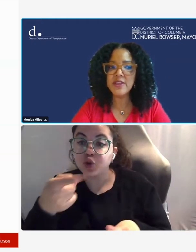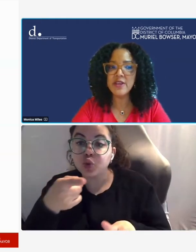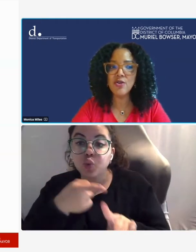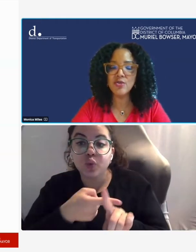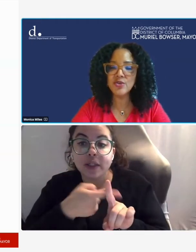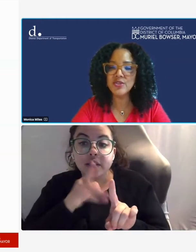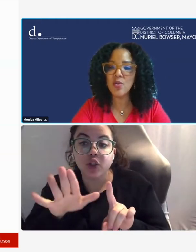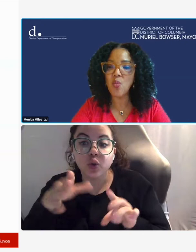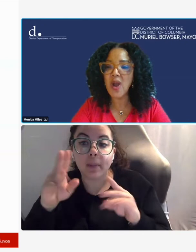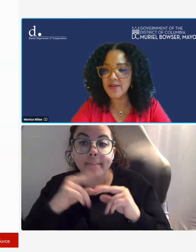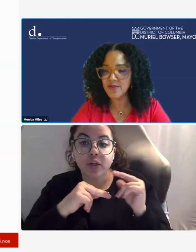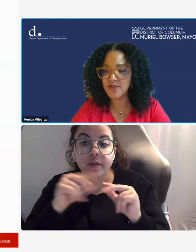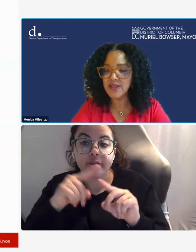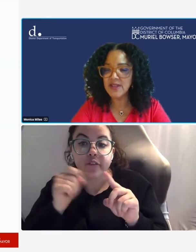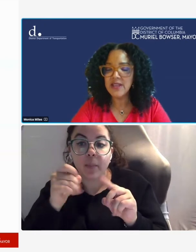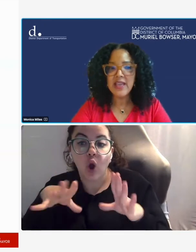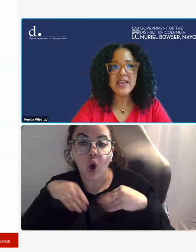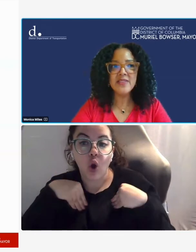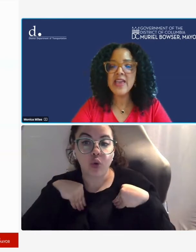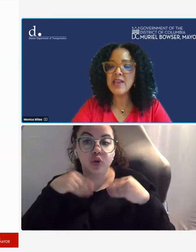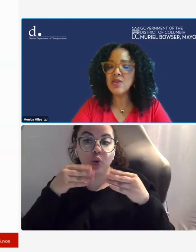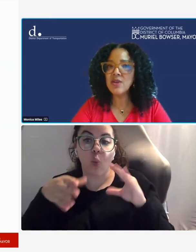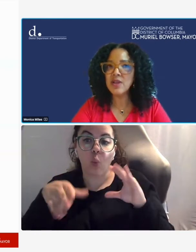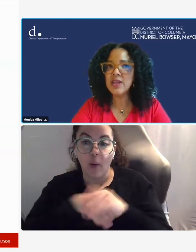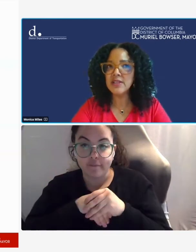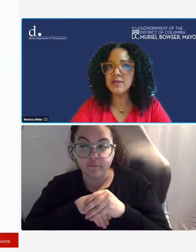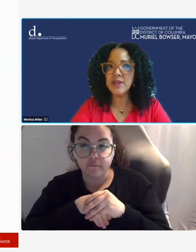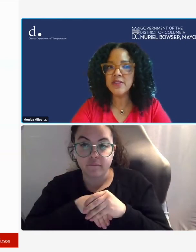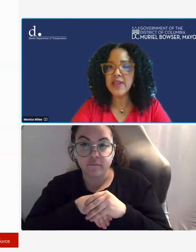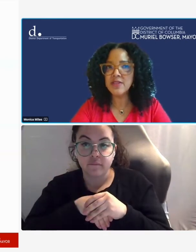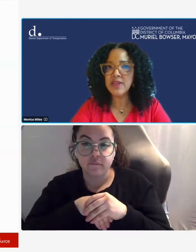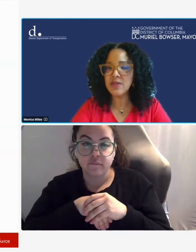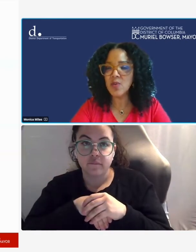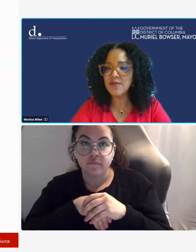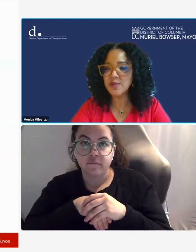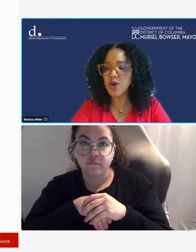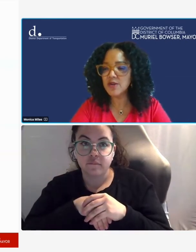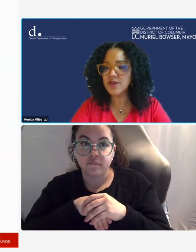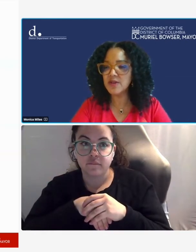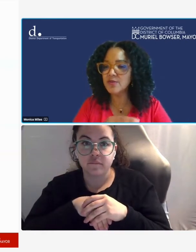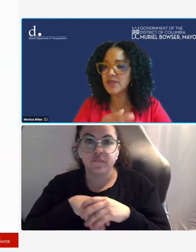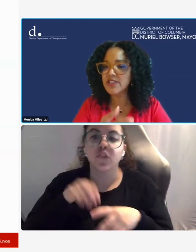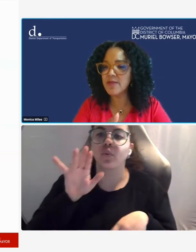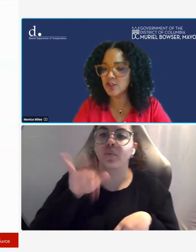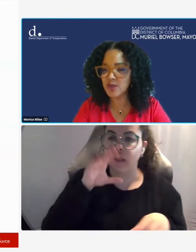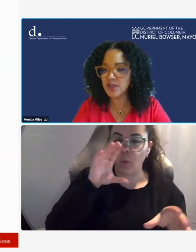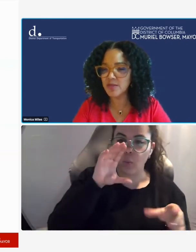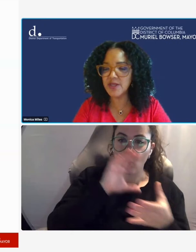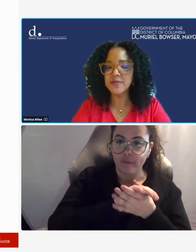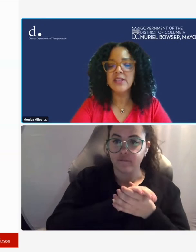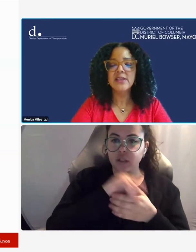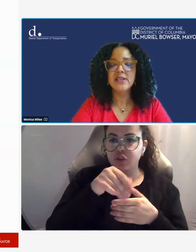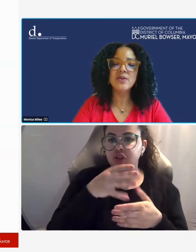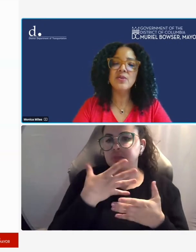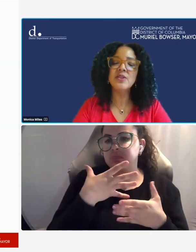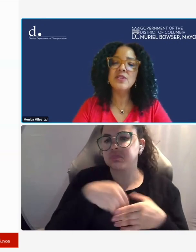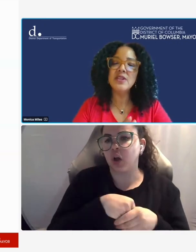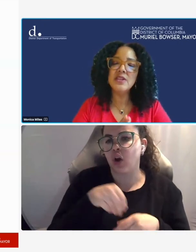owner's wife and that is a that that the wife is part of a real estate management company so the